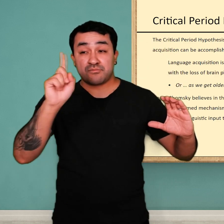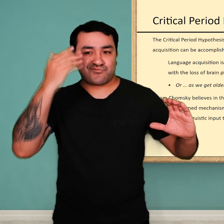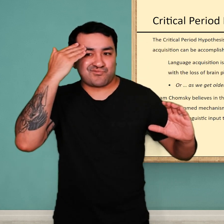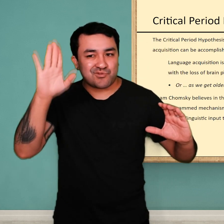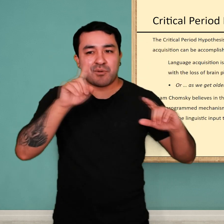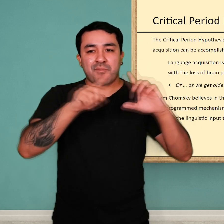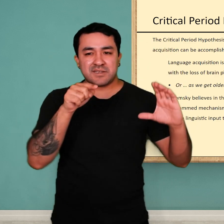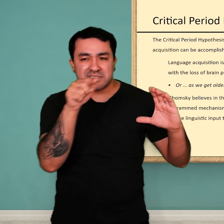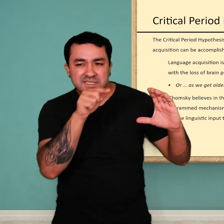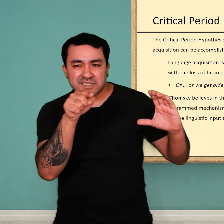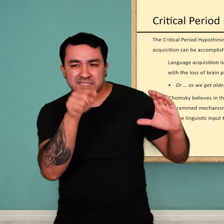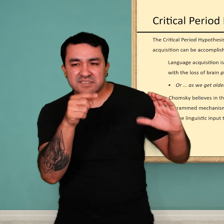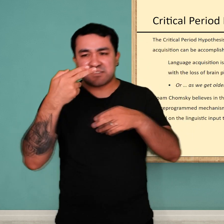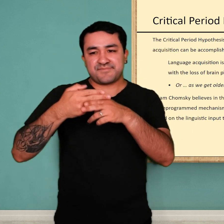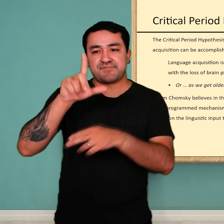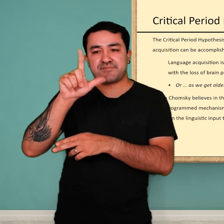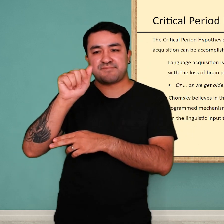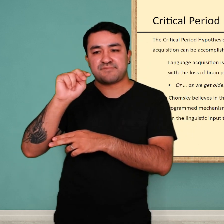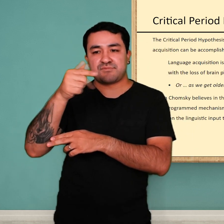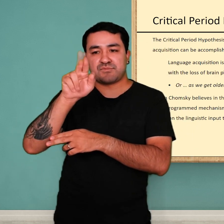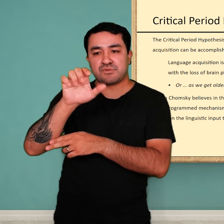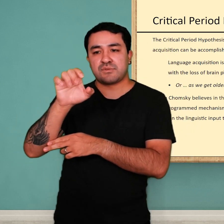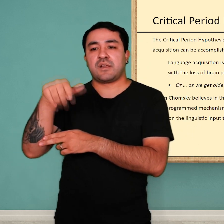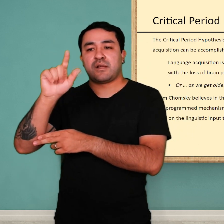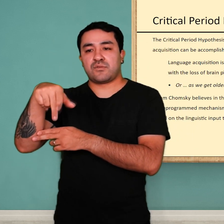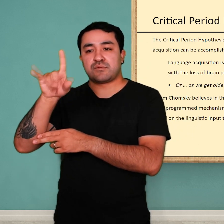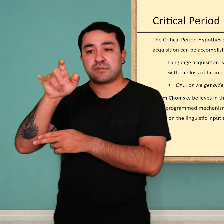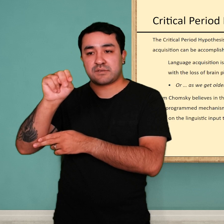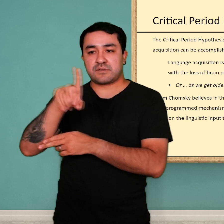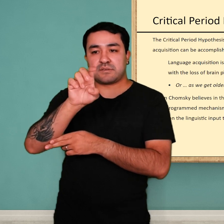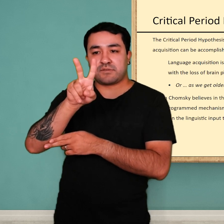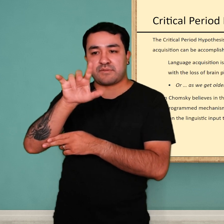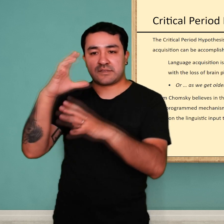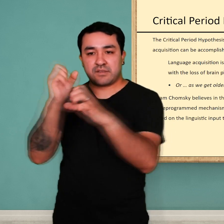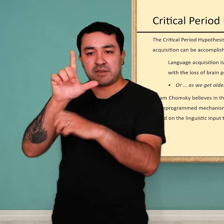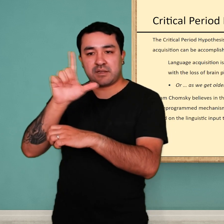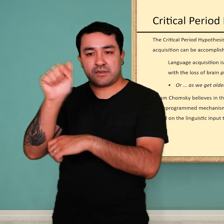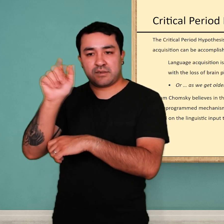Language Acquisition Device or L.A.D. He presents a preprogrammed brain